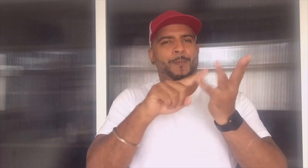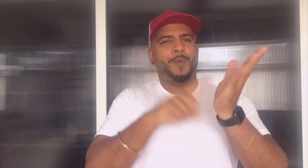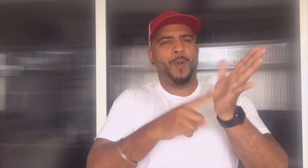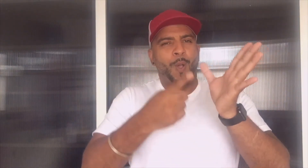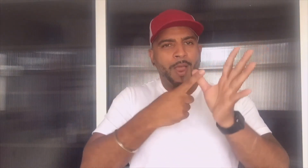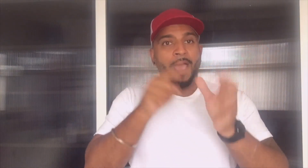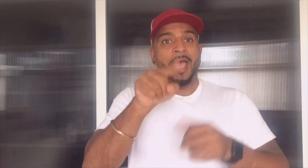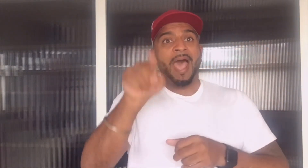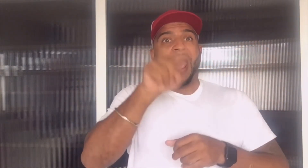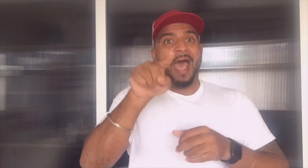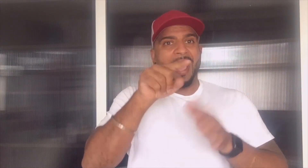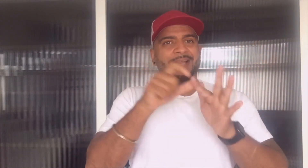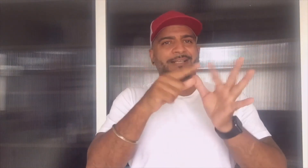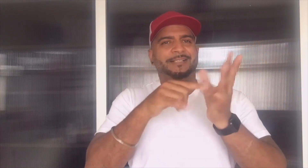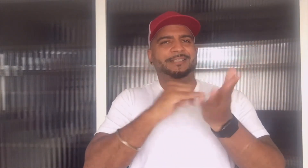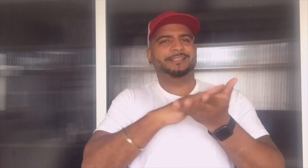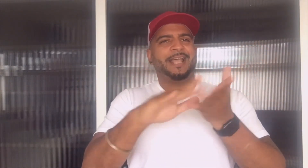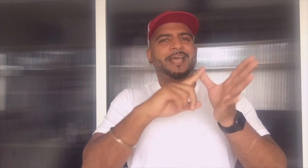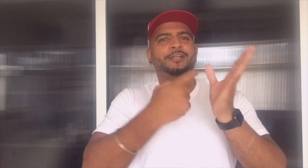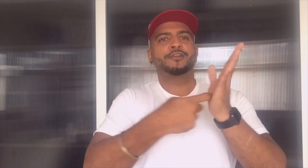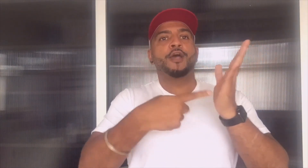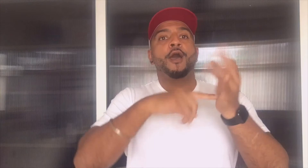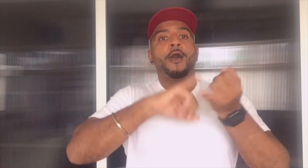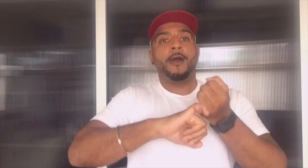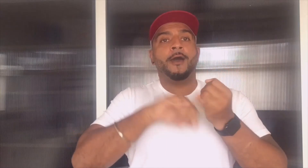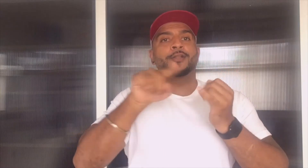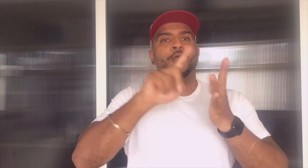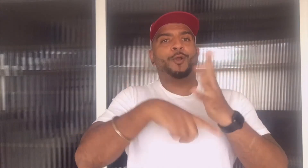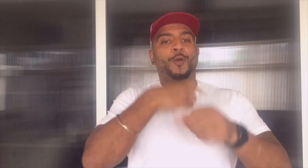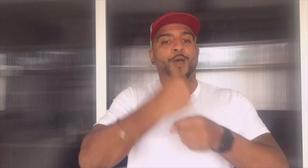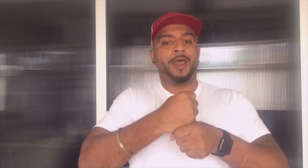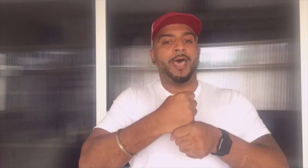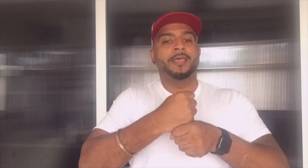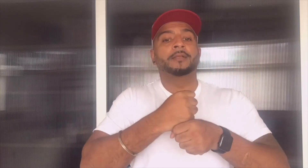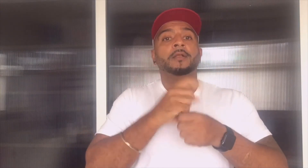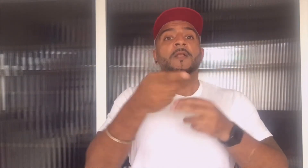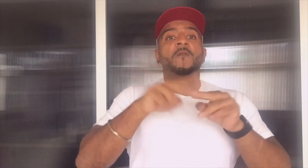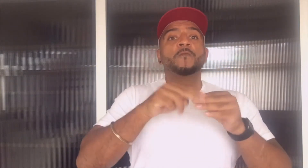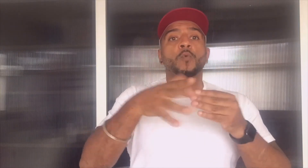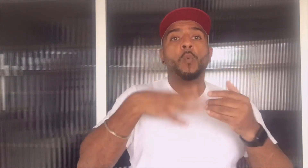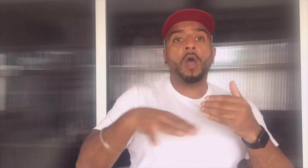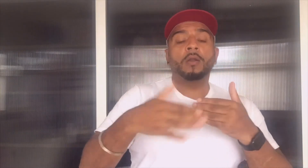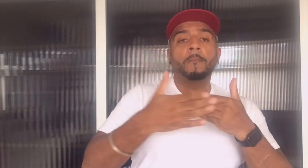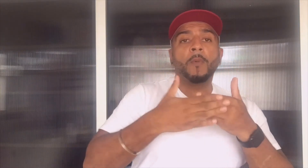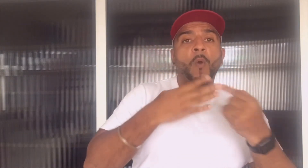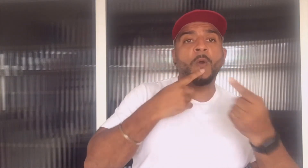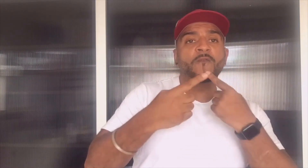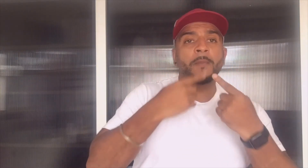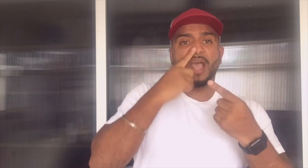or contact Paula Dower paula@dasharts.org if you have any queries.